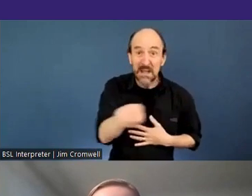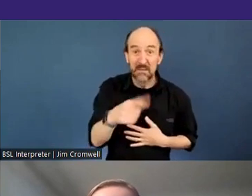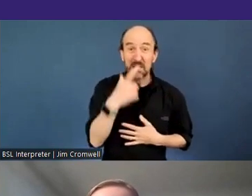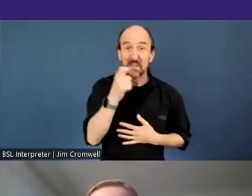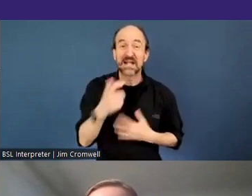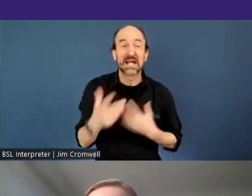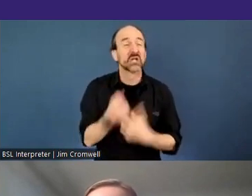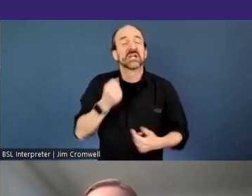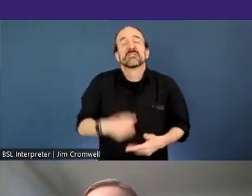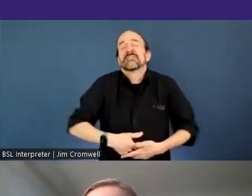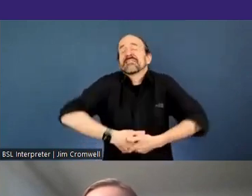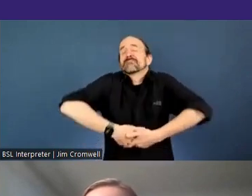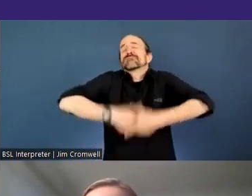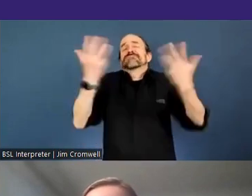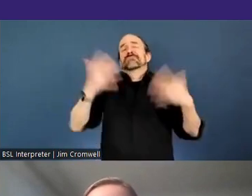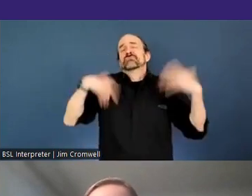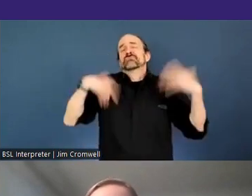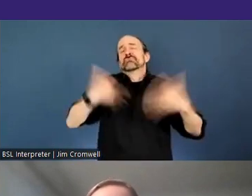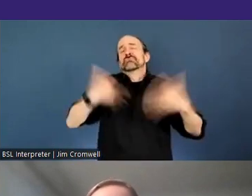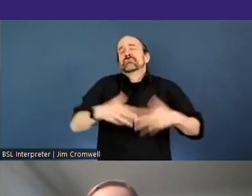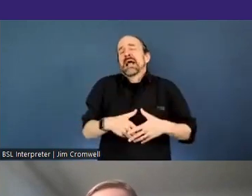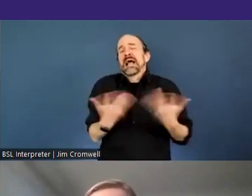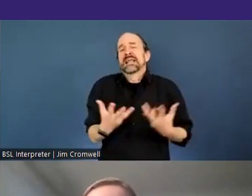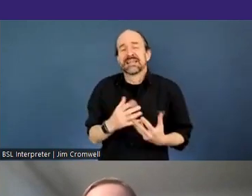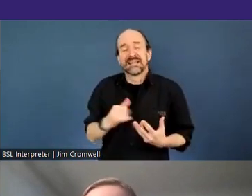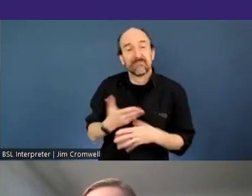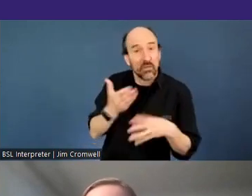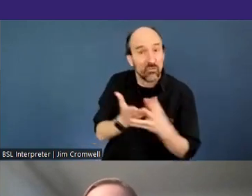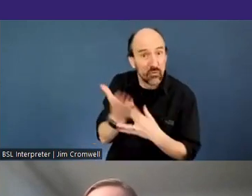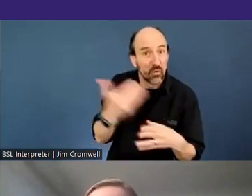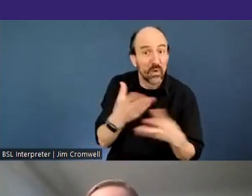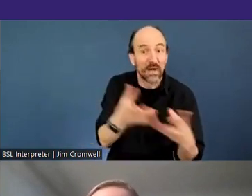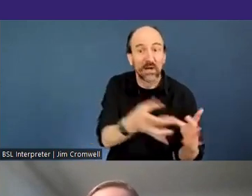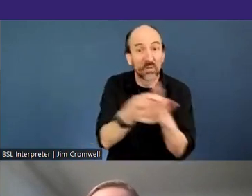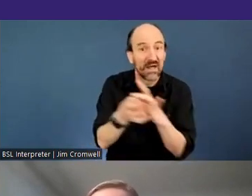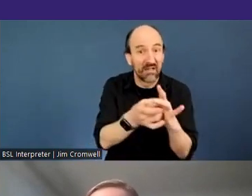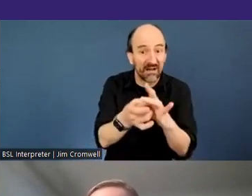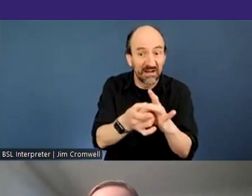So we partner with nine non-profits around the world to implement